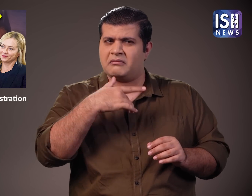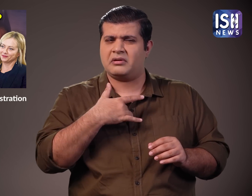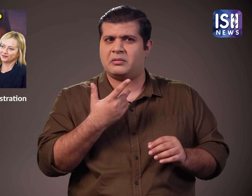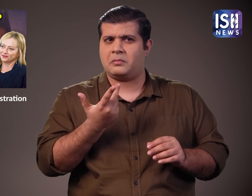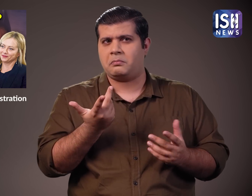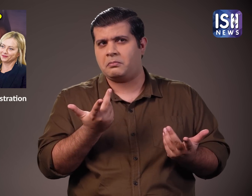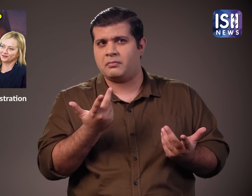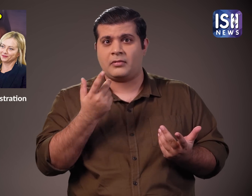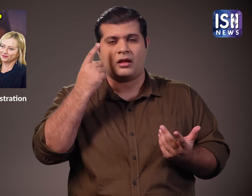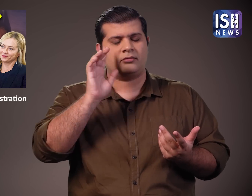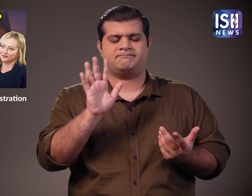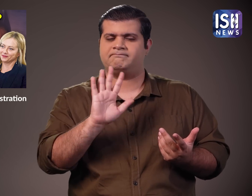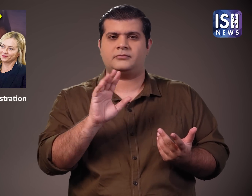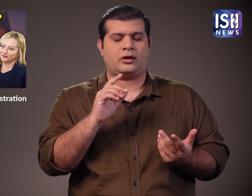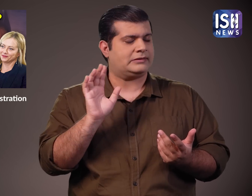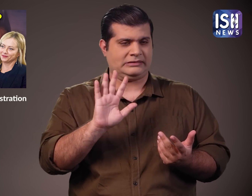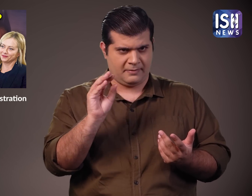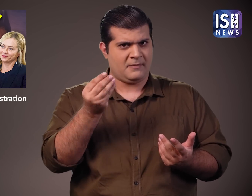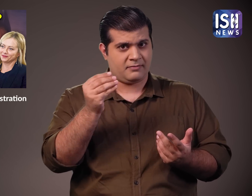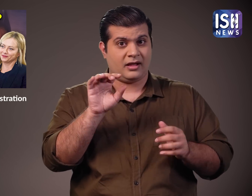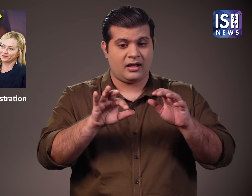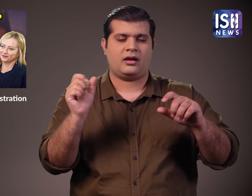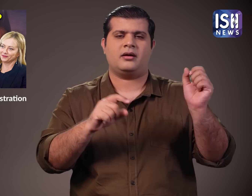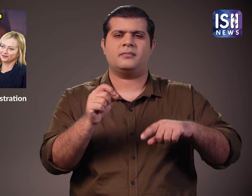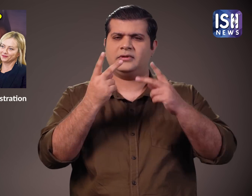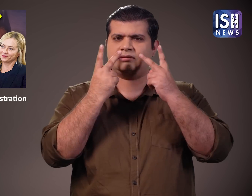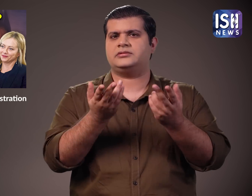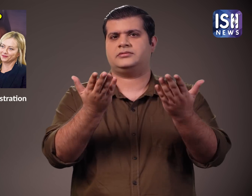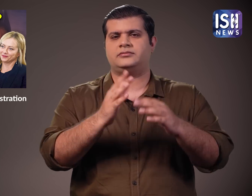Let us know what you think in the comments.